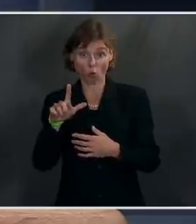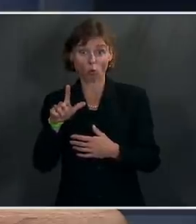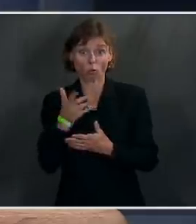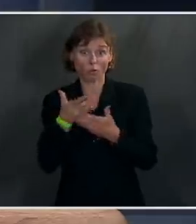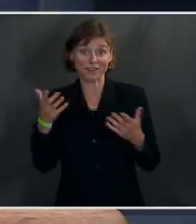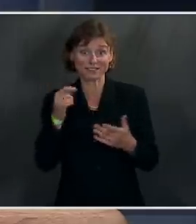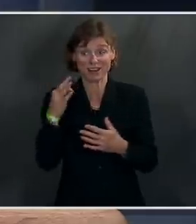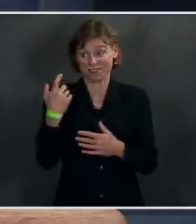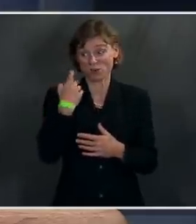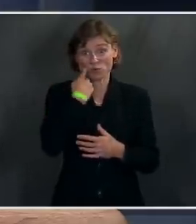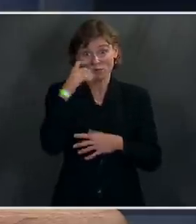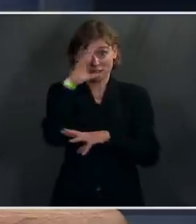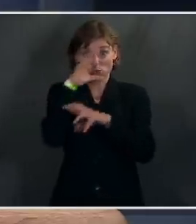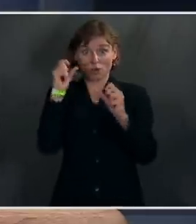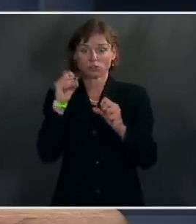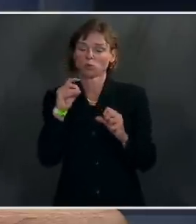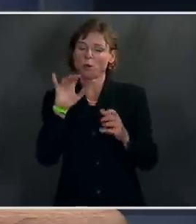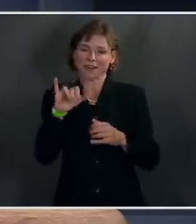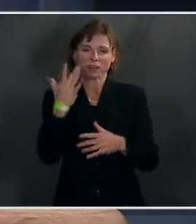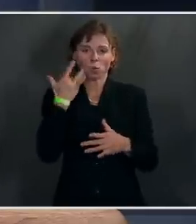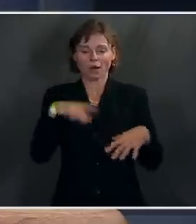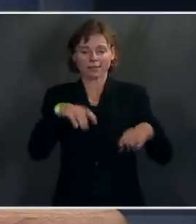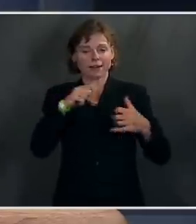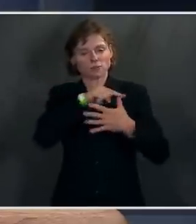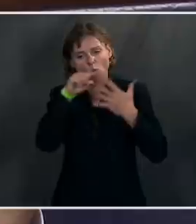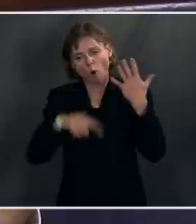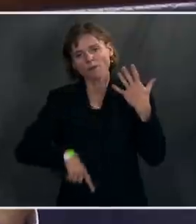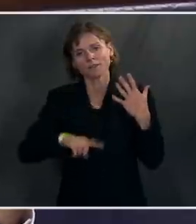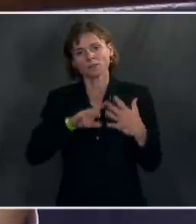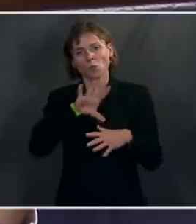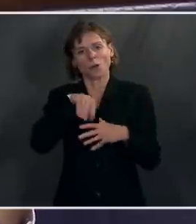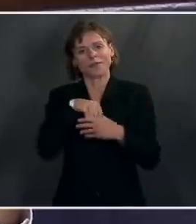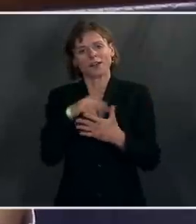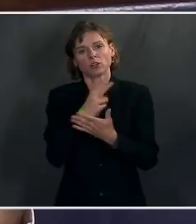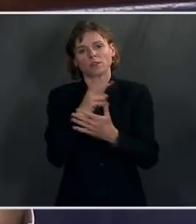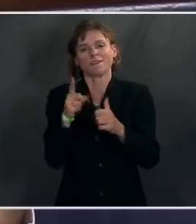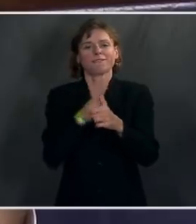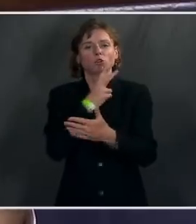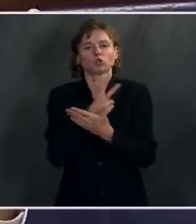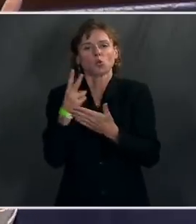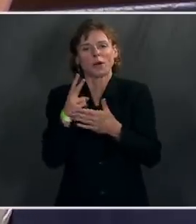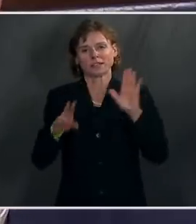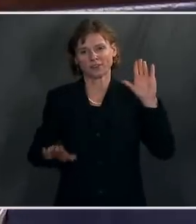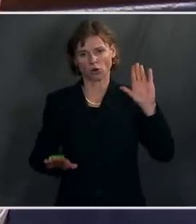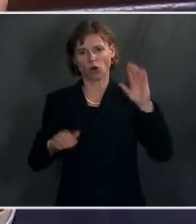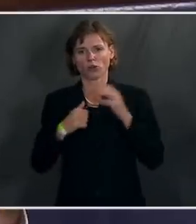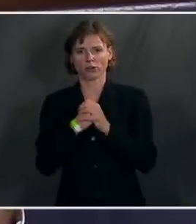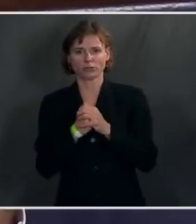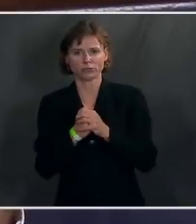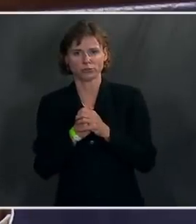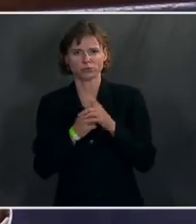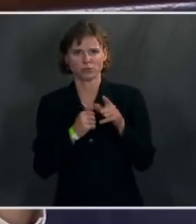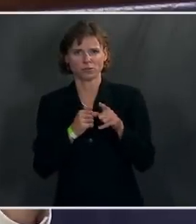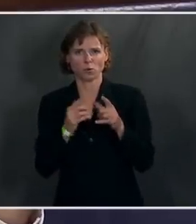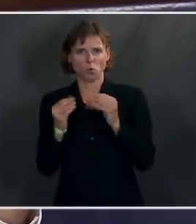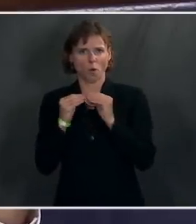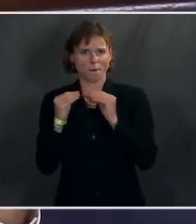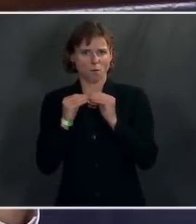all of these steps in the first two weeks of being inaugurated. The Press: I suspect the answer might be similar, but I want to ask it anyway. Ms. Psaki: Sure. The Press: One of the things that was not addressed by this